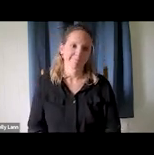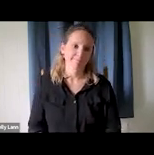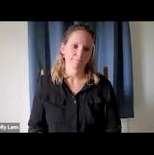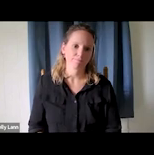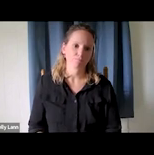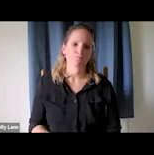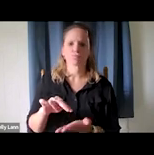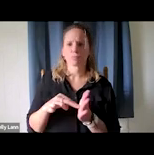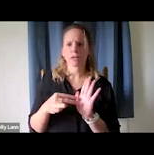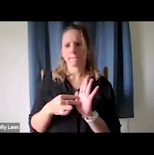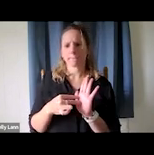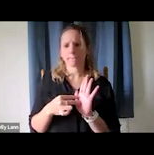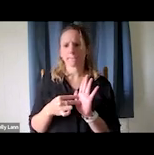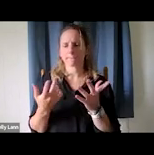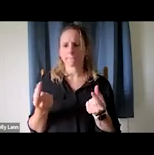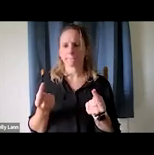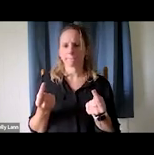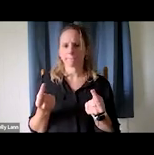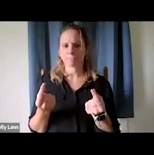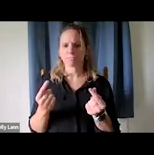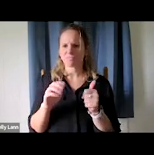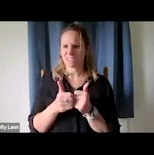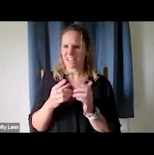So how we define that